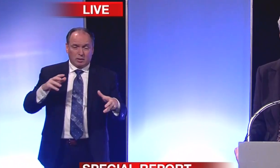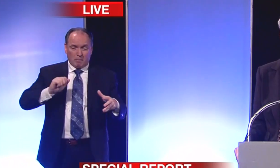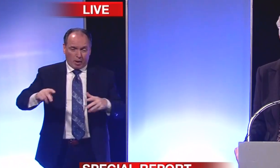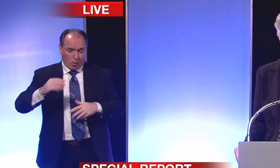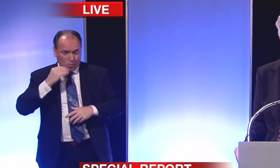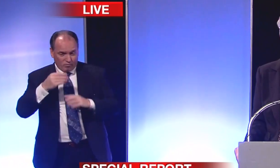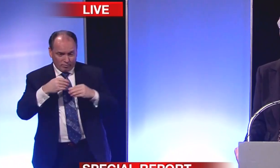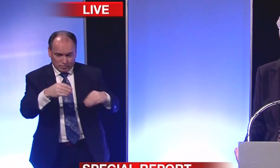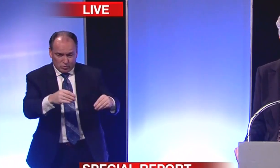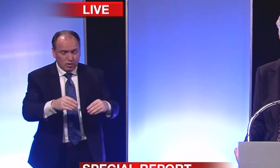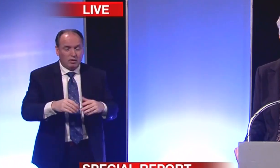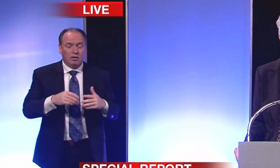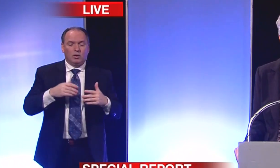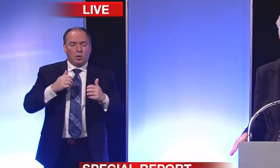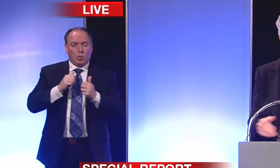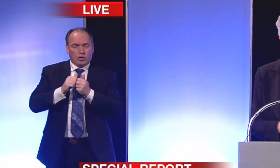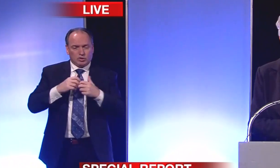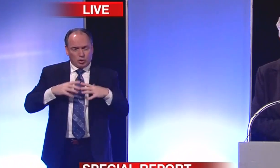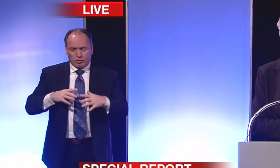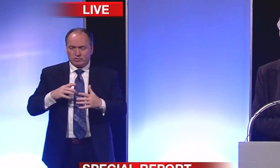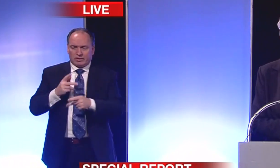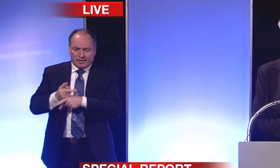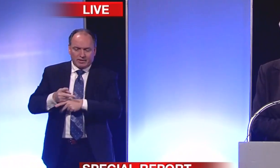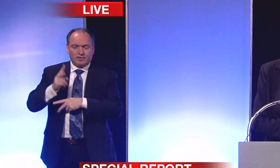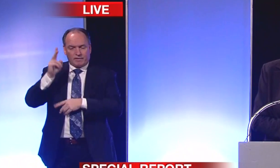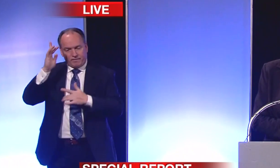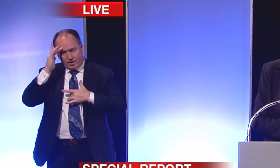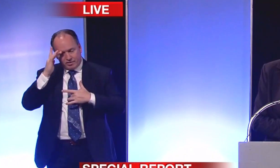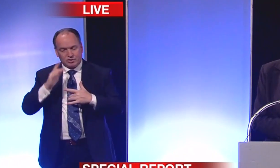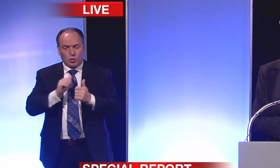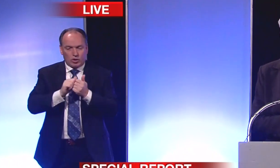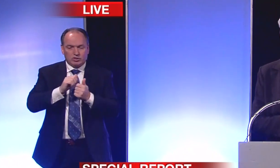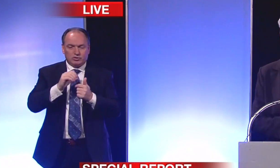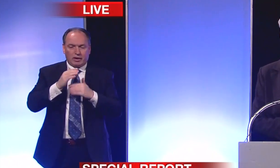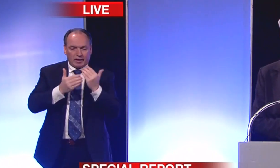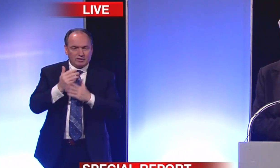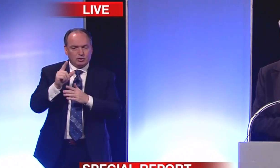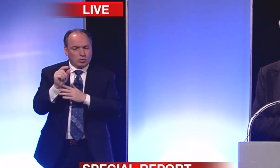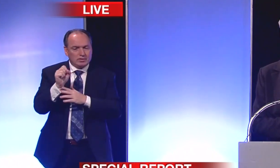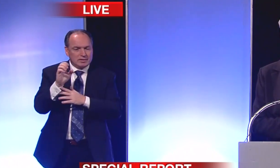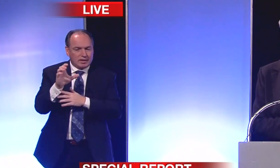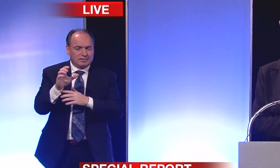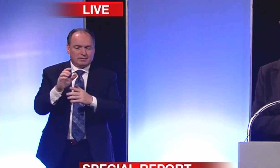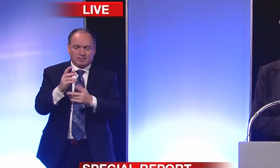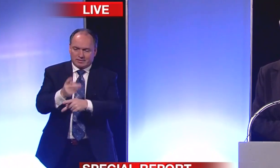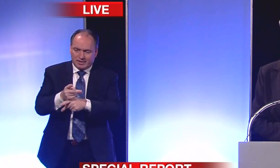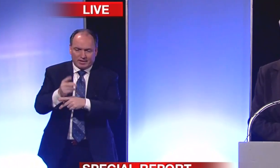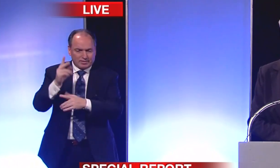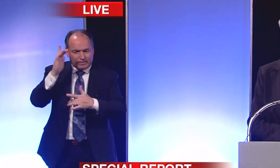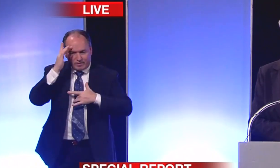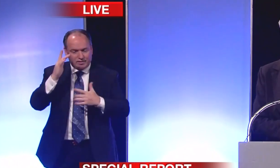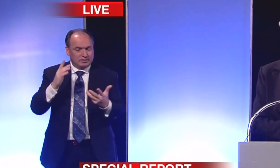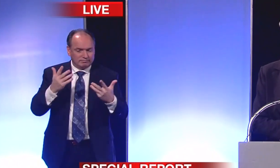HER HANDS. YOU CAN TAKE OFF YOUR CLOTHES AND THROW THEM INTO THE WASHER MACHINE AFTER YOU BEEN TO THE STORE.